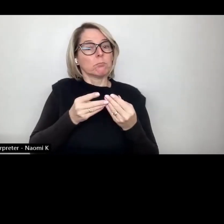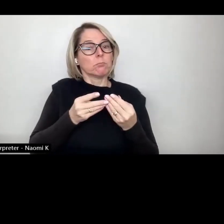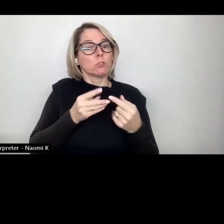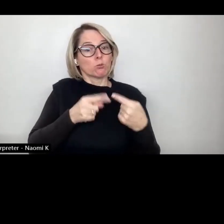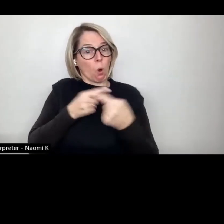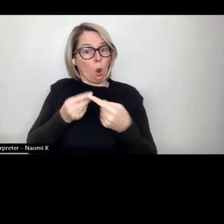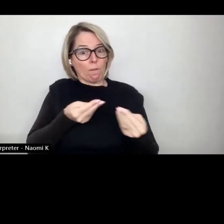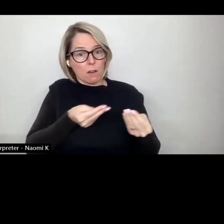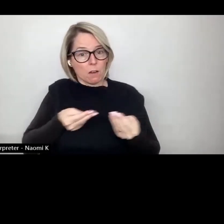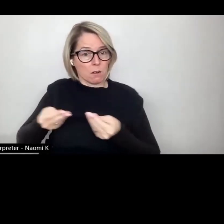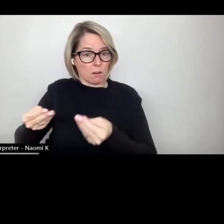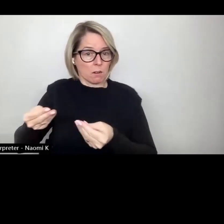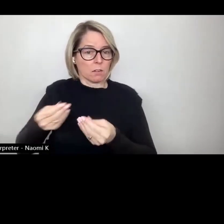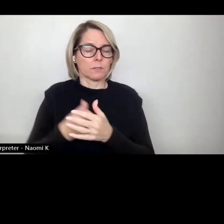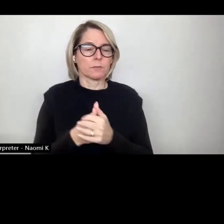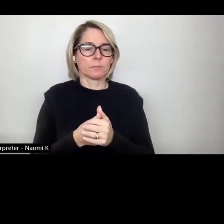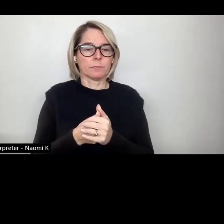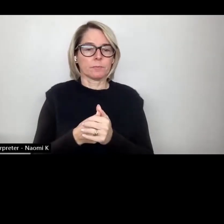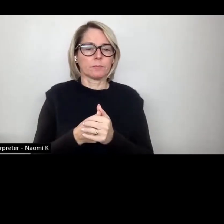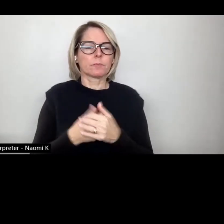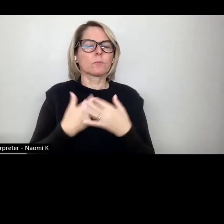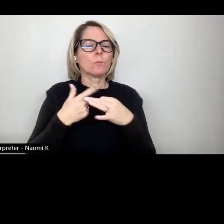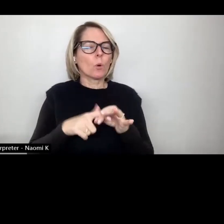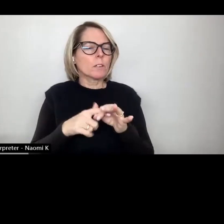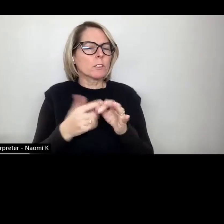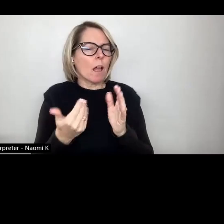The question goes on to ask a number of other elements.